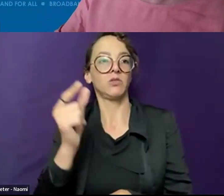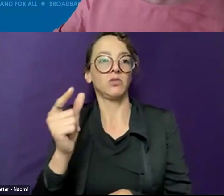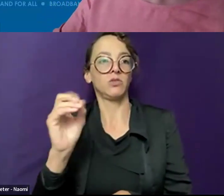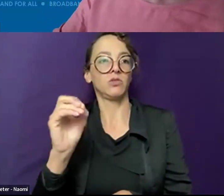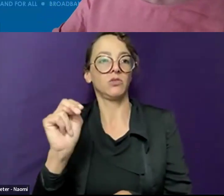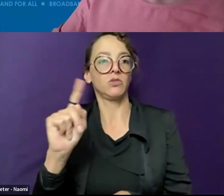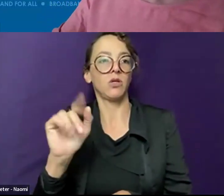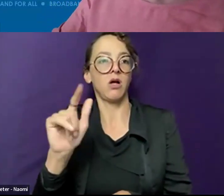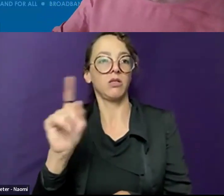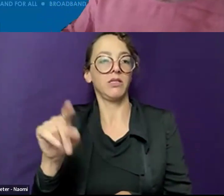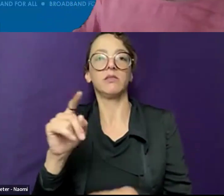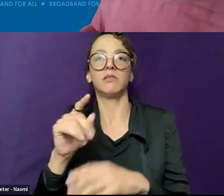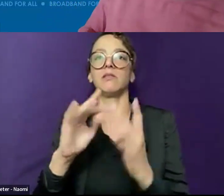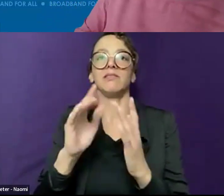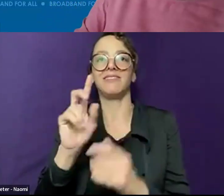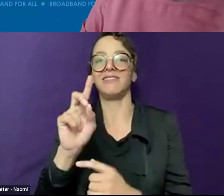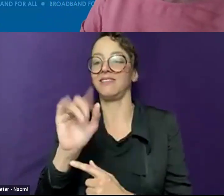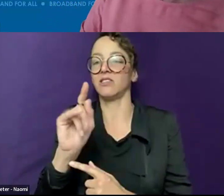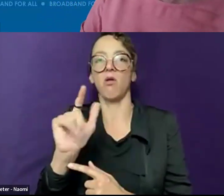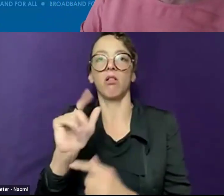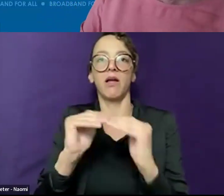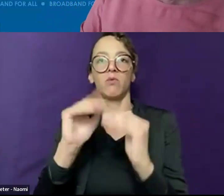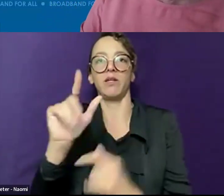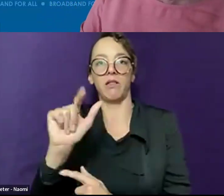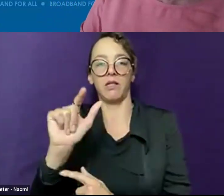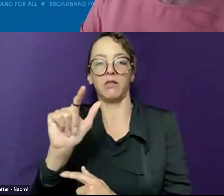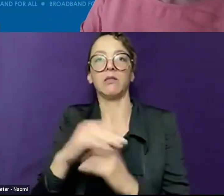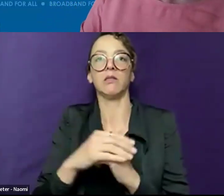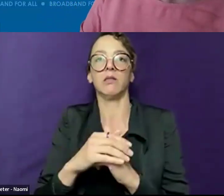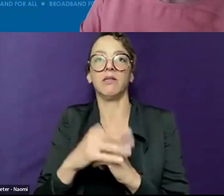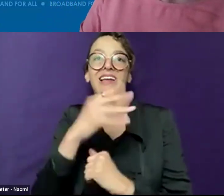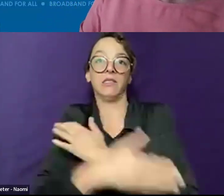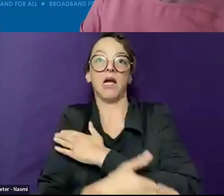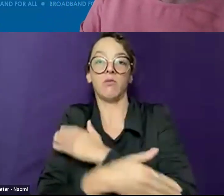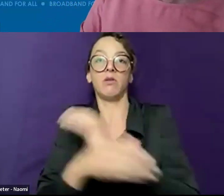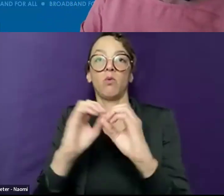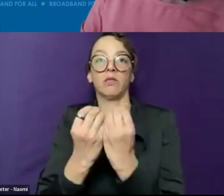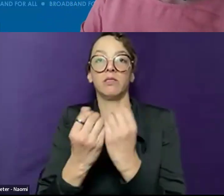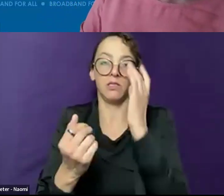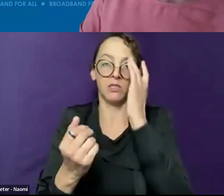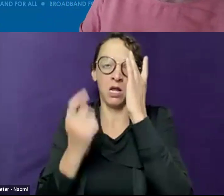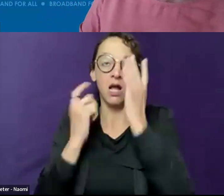Foundation. Was just curious. I noticed, so how the comments are only going to be accepted from